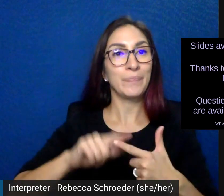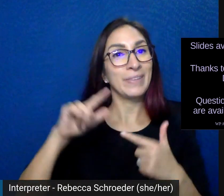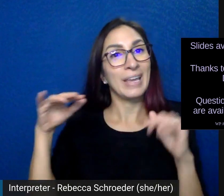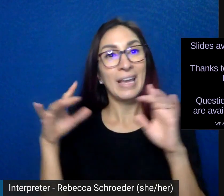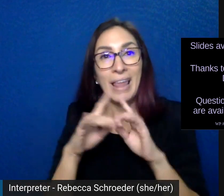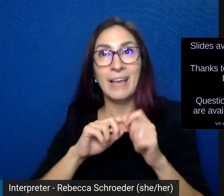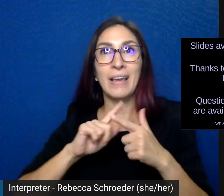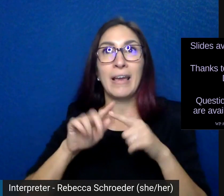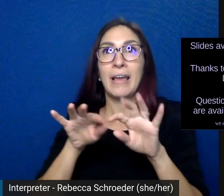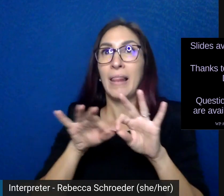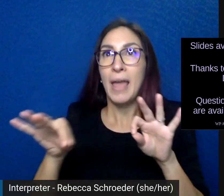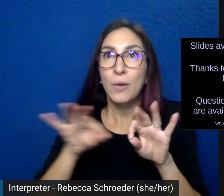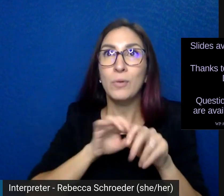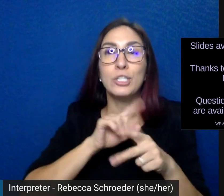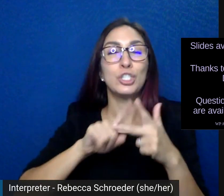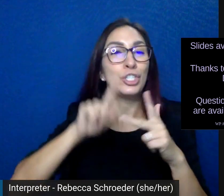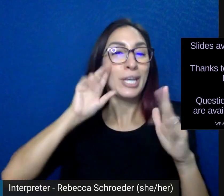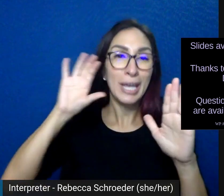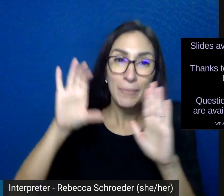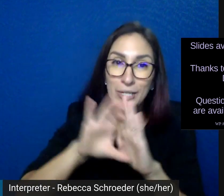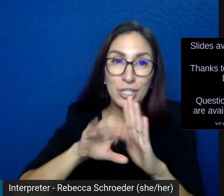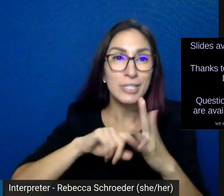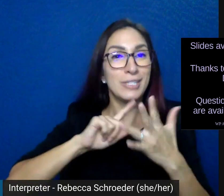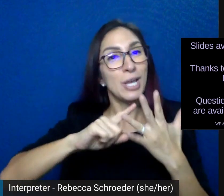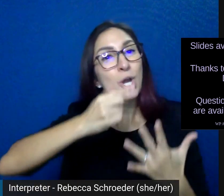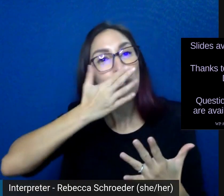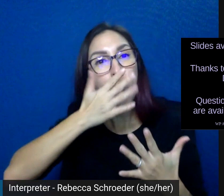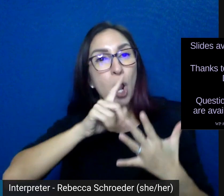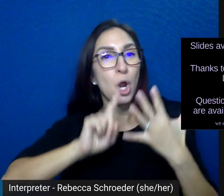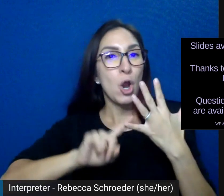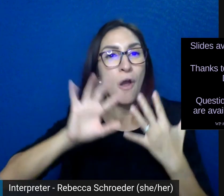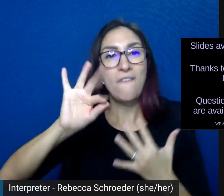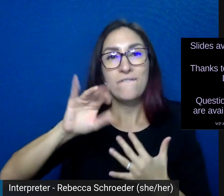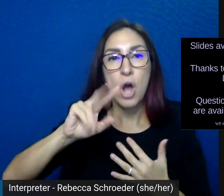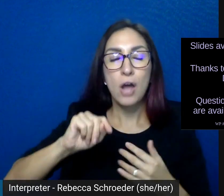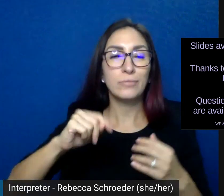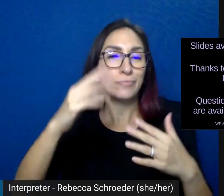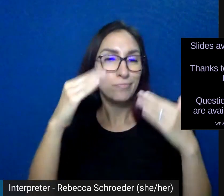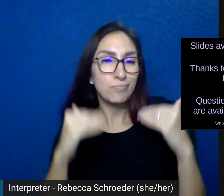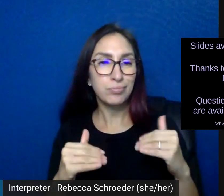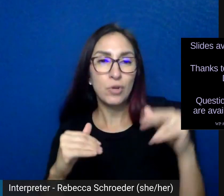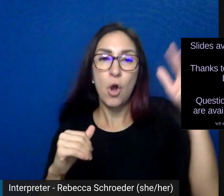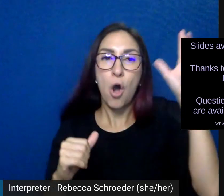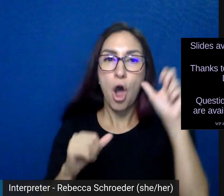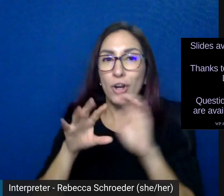color, fonts, audio and video, and links just to name a few.